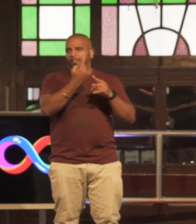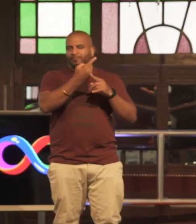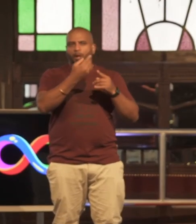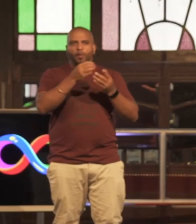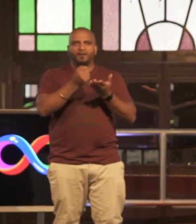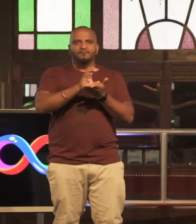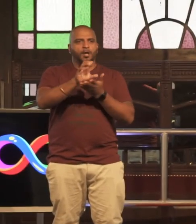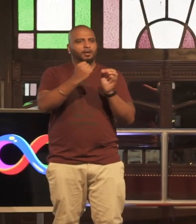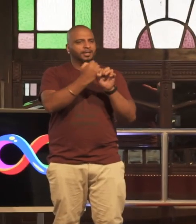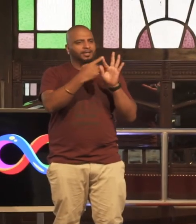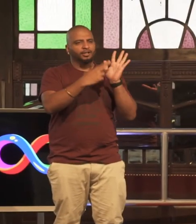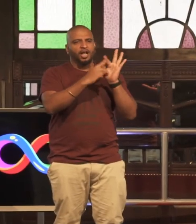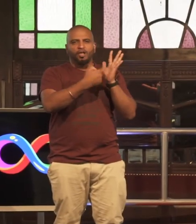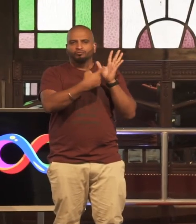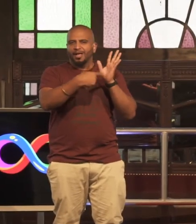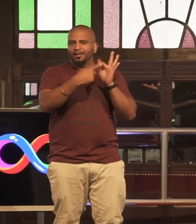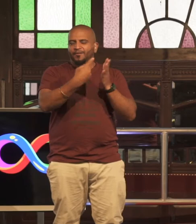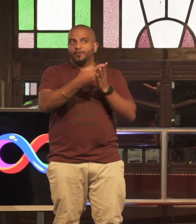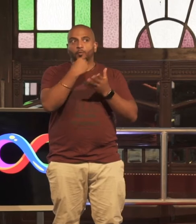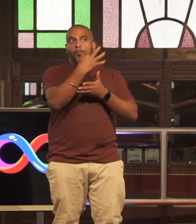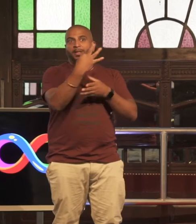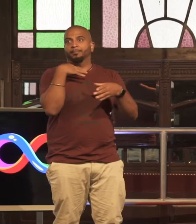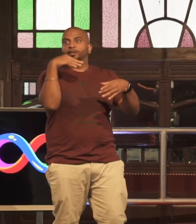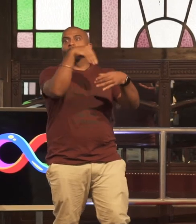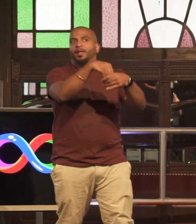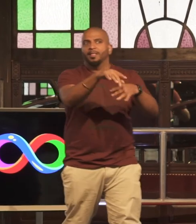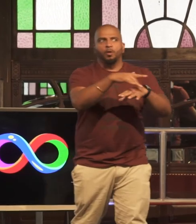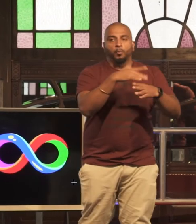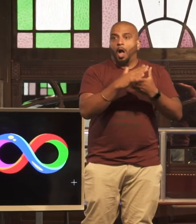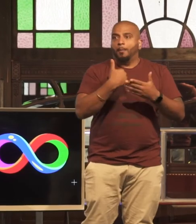to Pleasance Theatre and their Generate Fund.